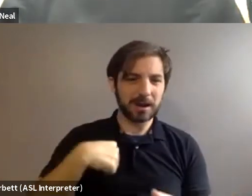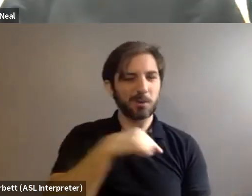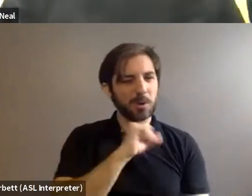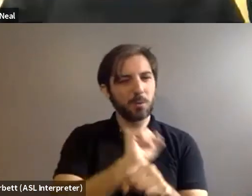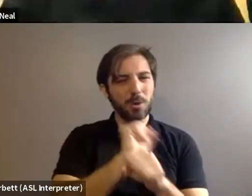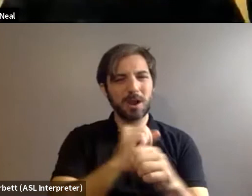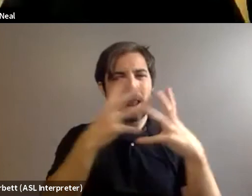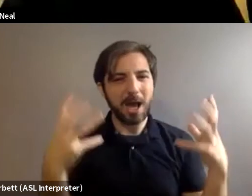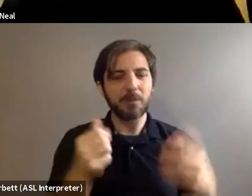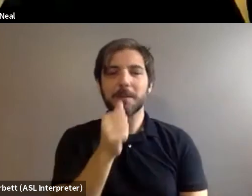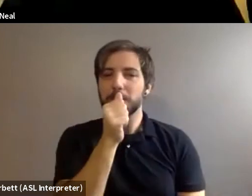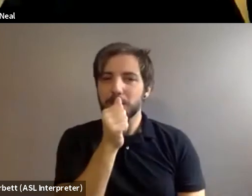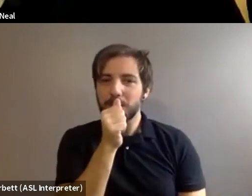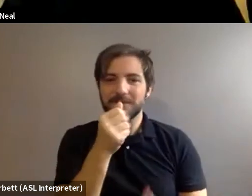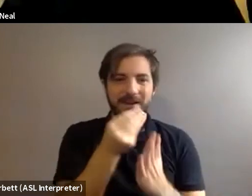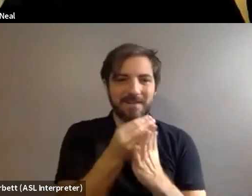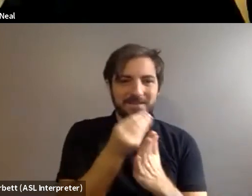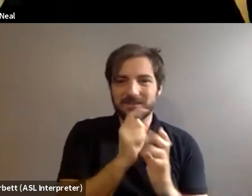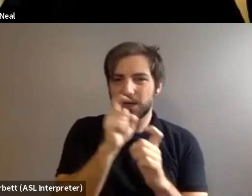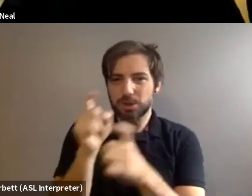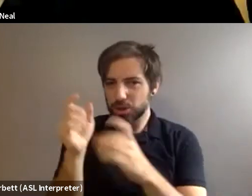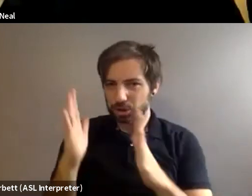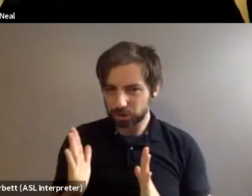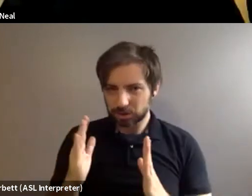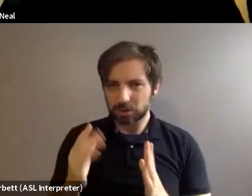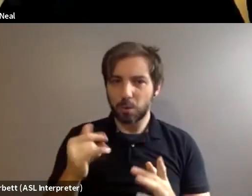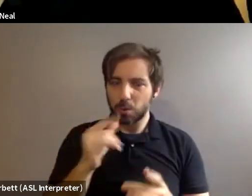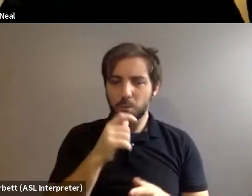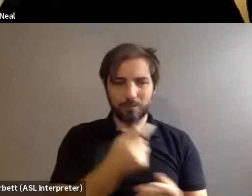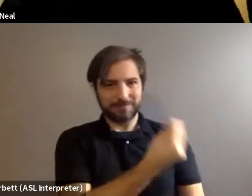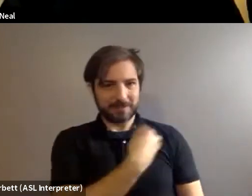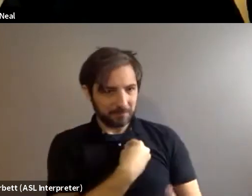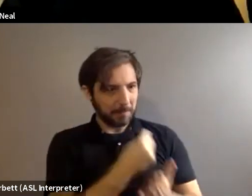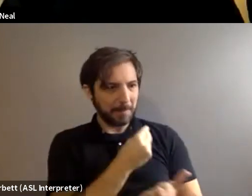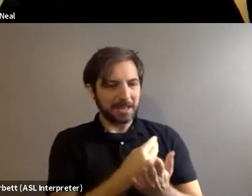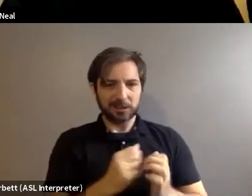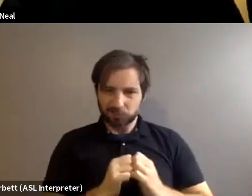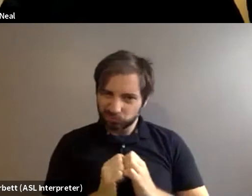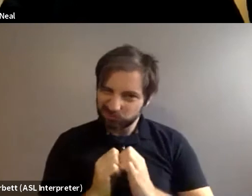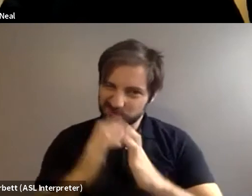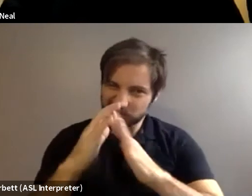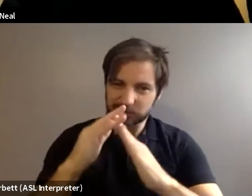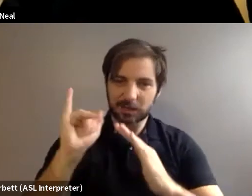who give us money to deploy these programs and what we've heard uh from some significant